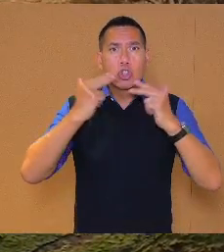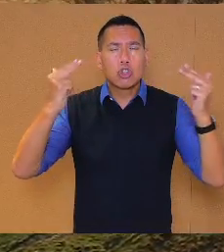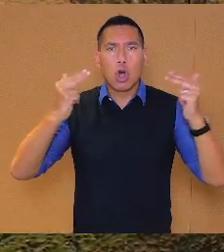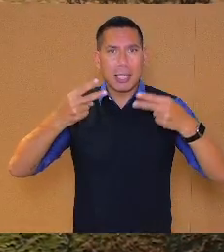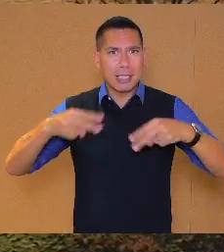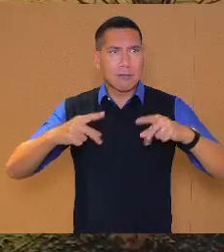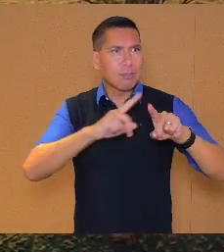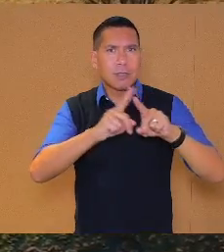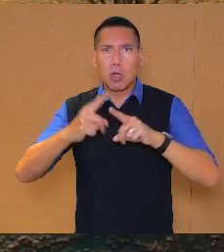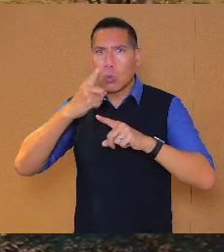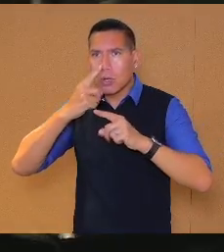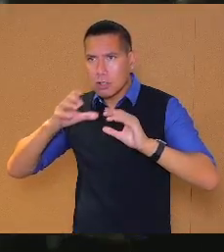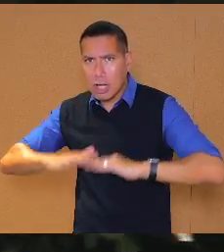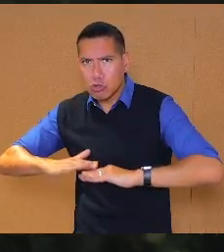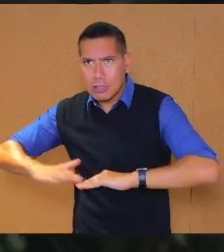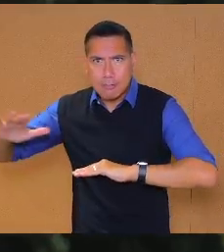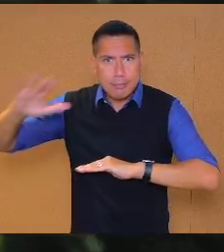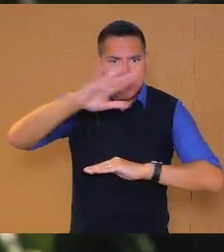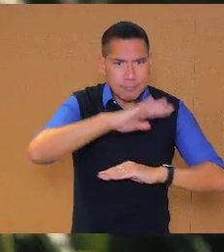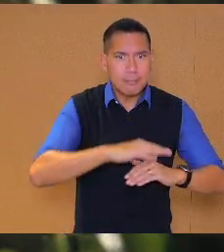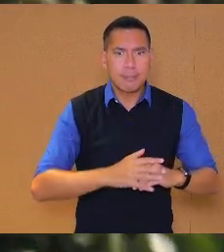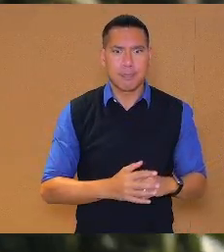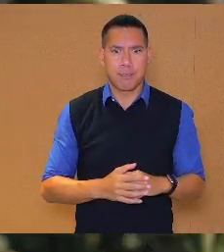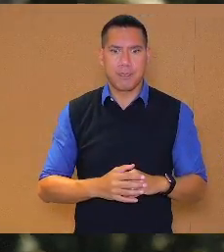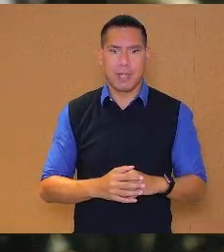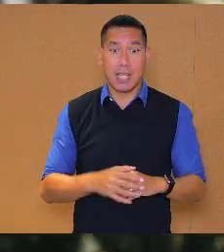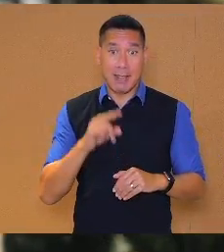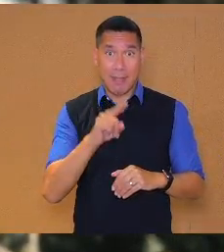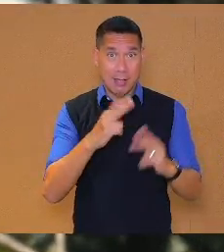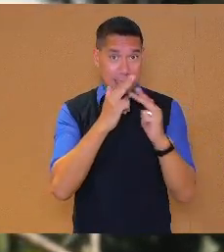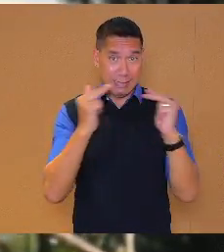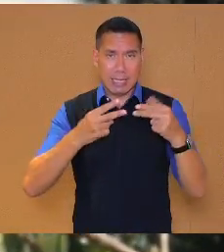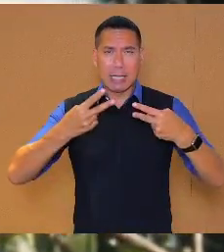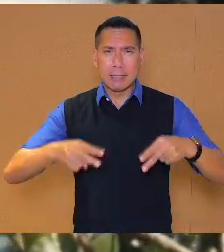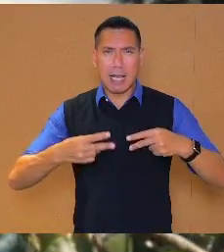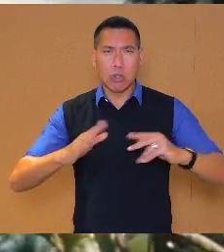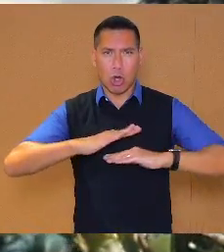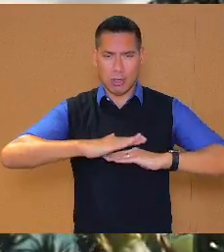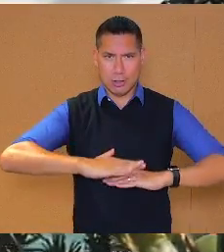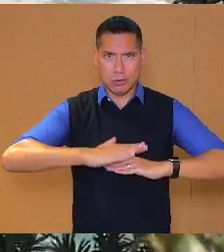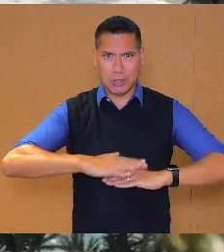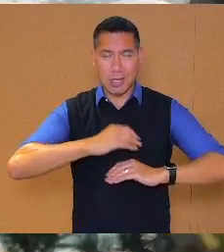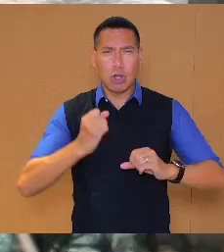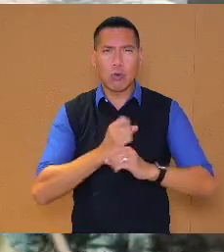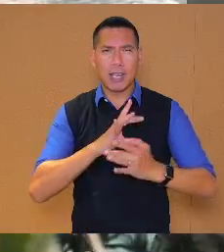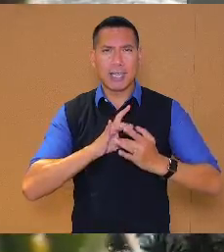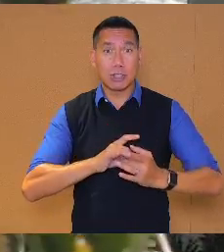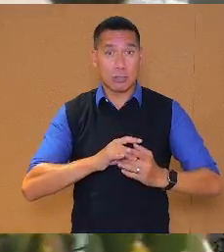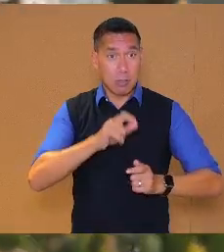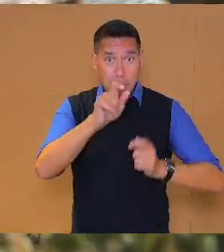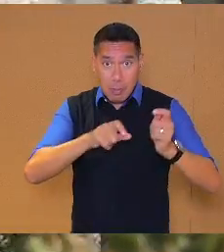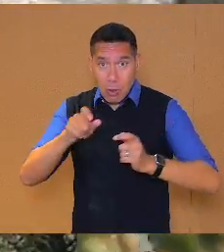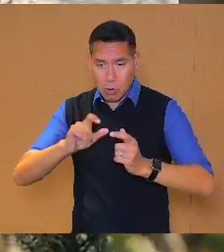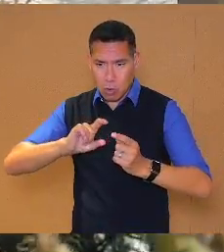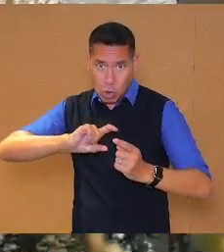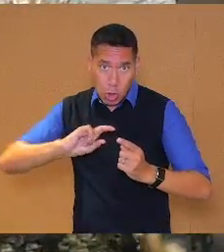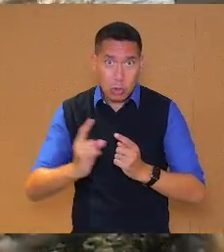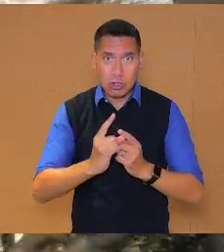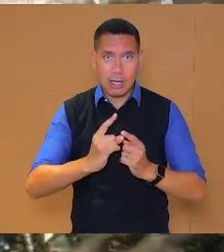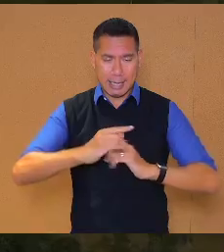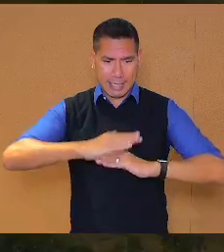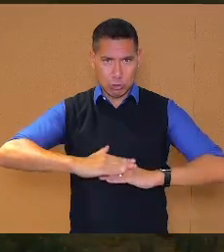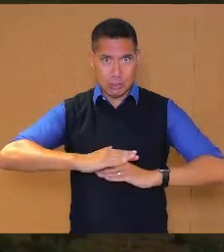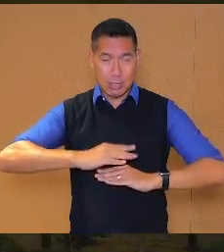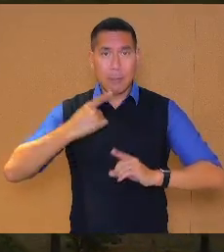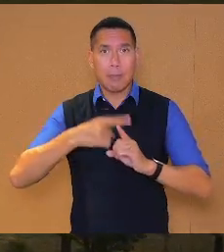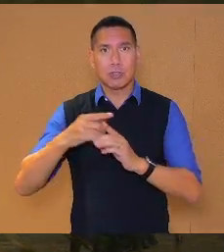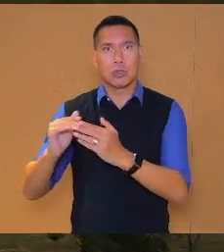experience in the songs and dances of many Kulin countries.